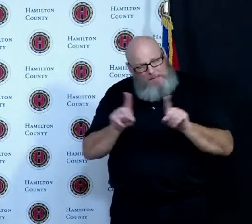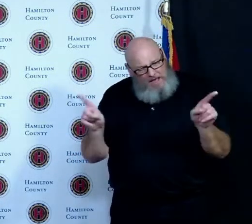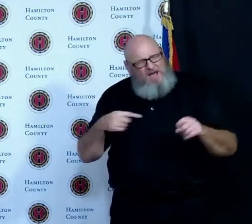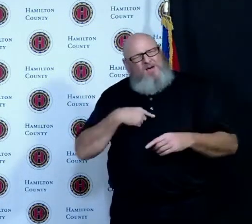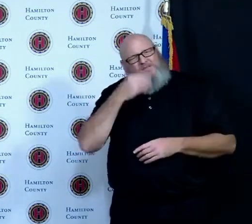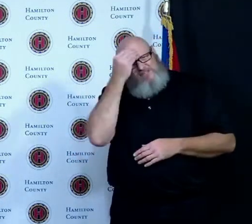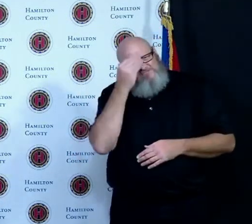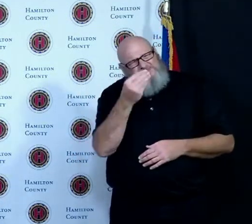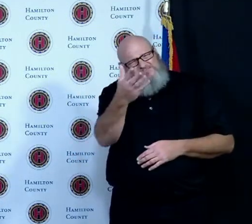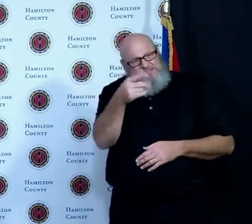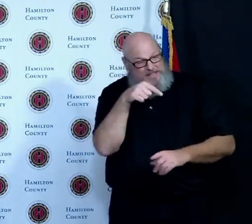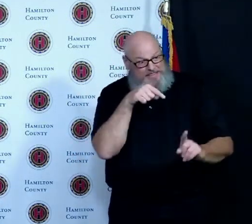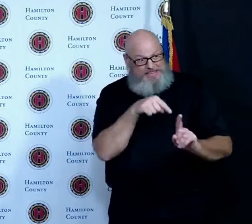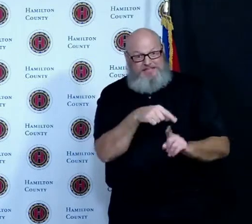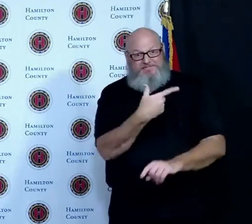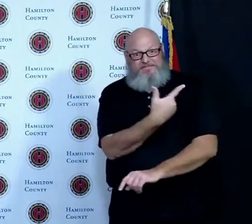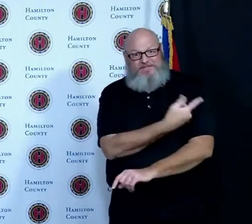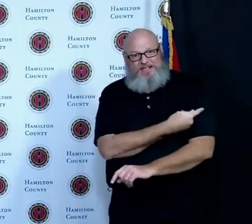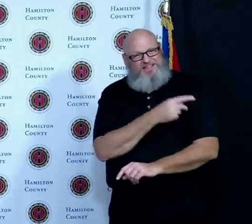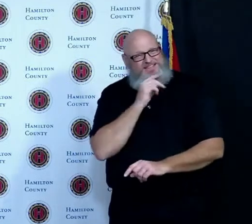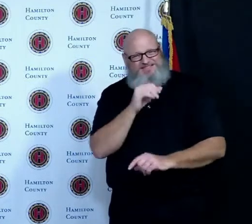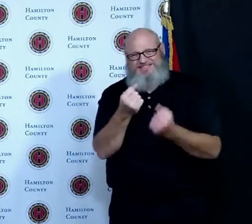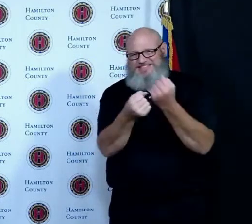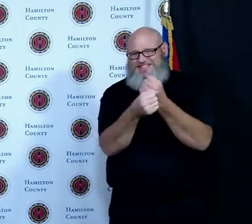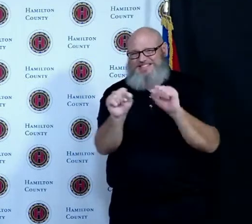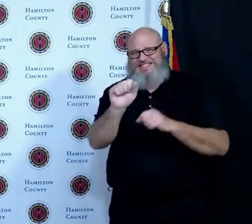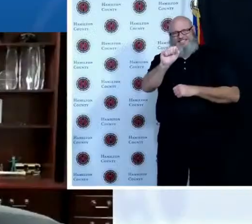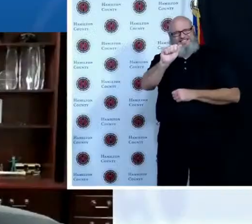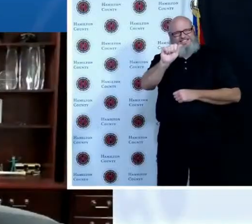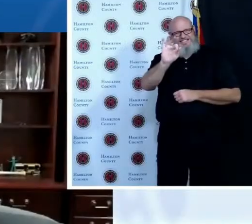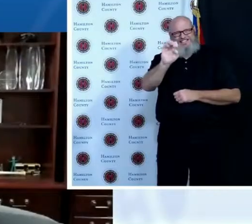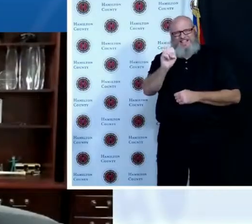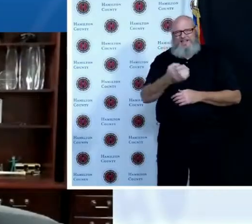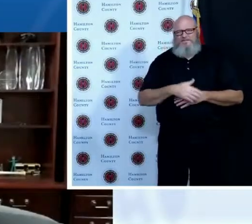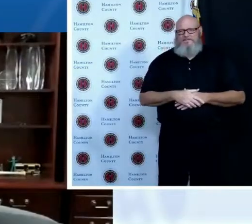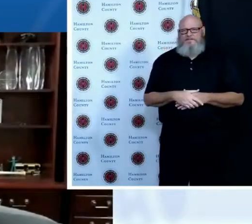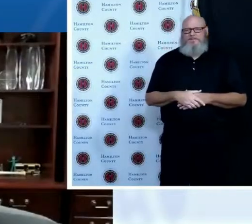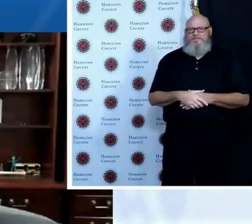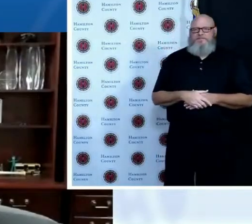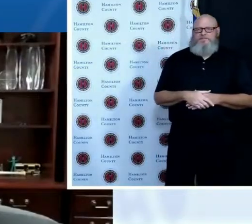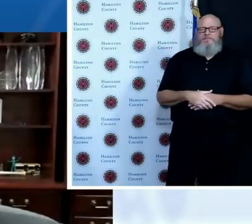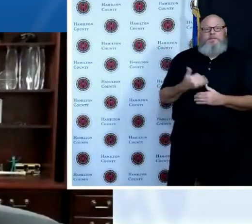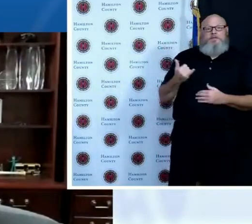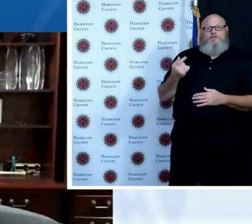you'd like to add Dr Lofgren no I think it is complex the one thing I will say though that his